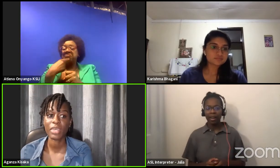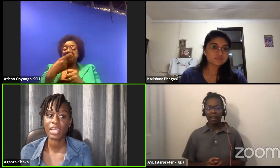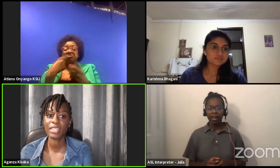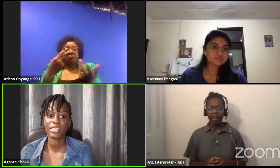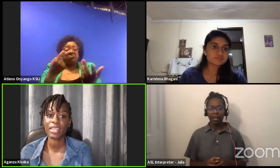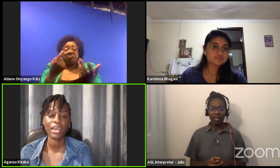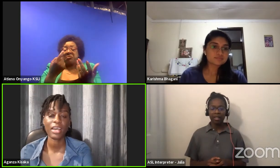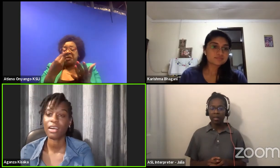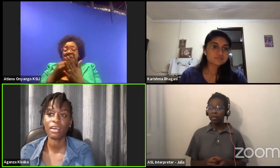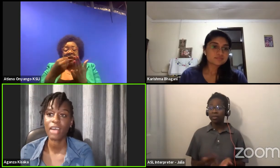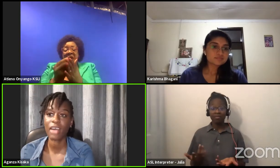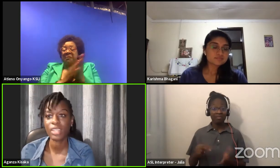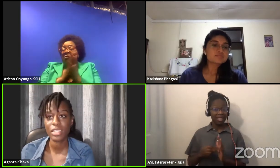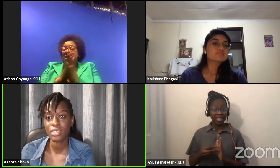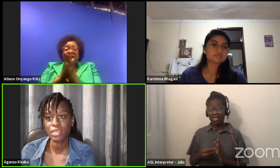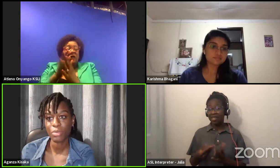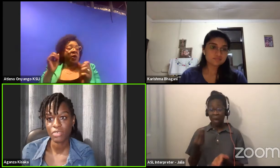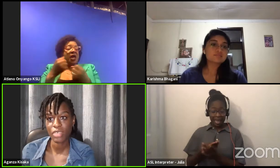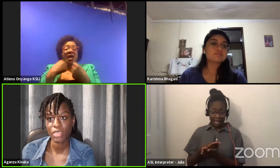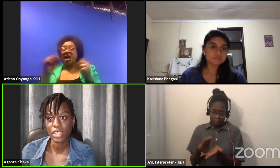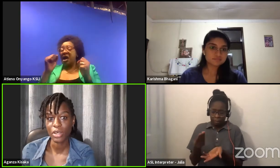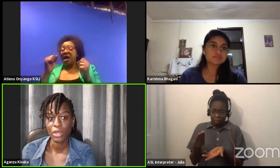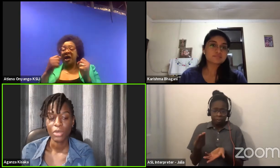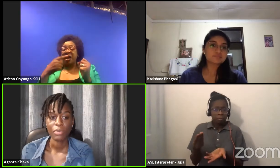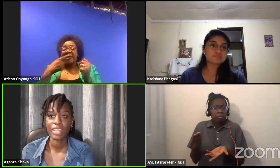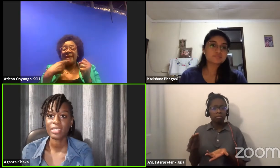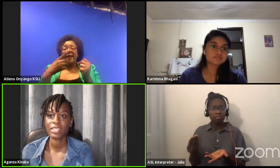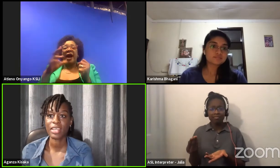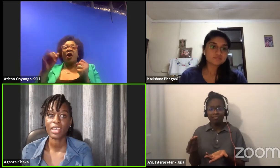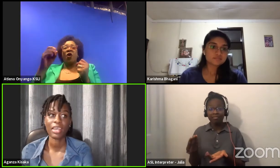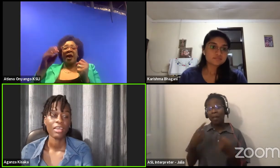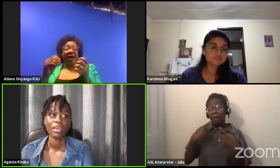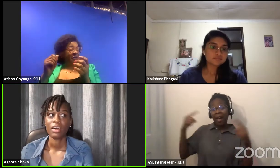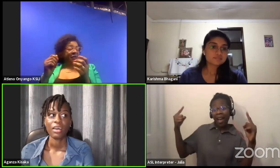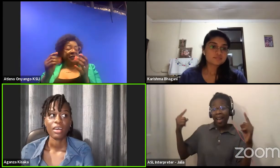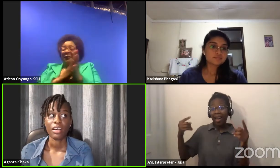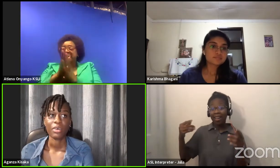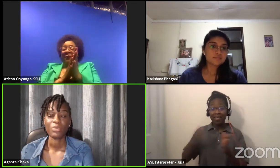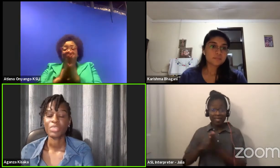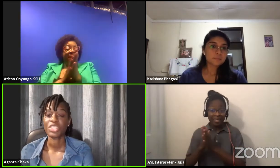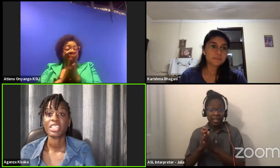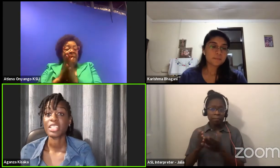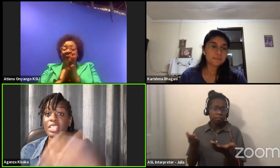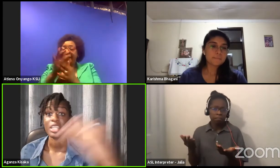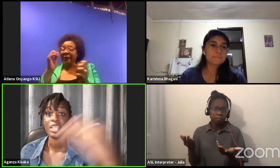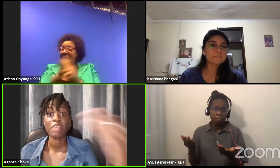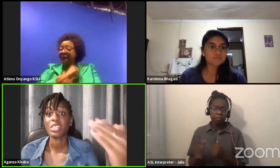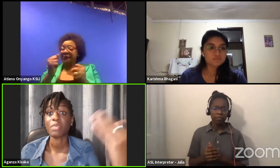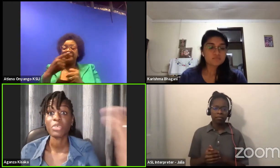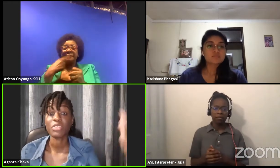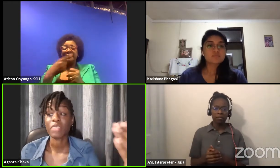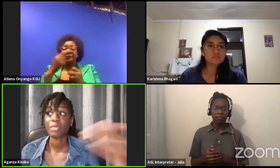we can't say accolades is a motivator. We can't say reaching a certain level is a motivator